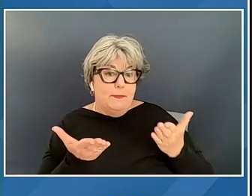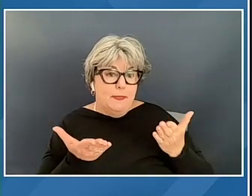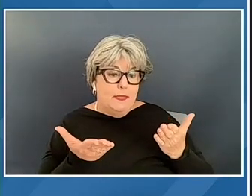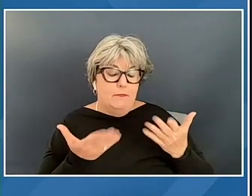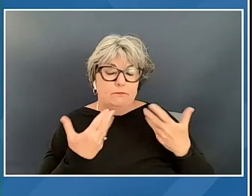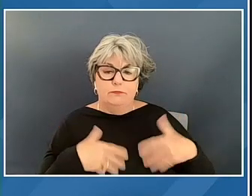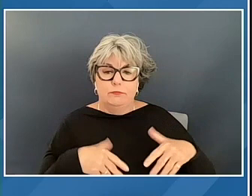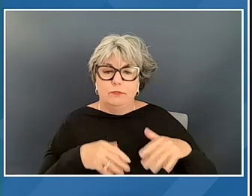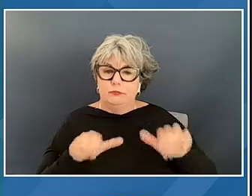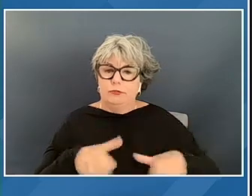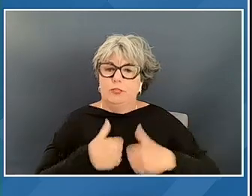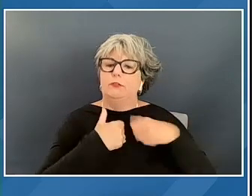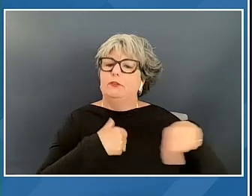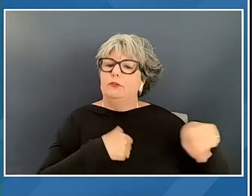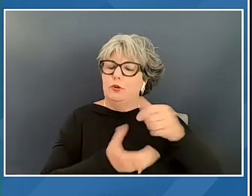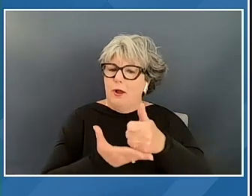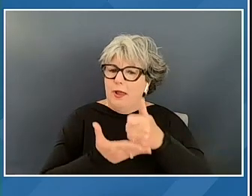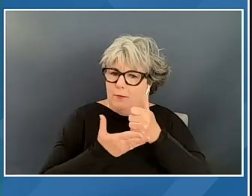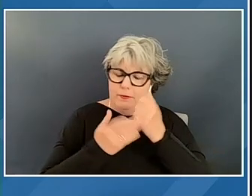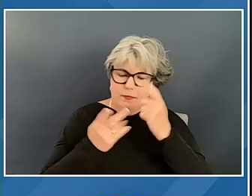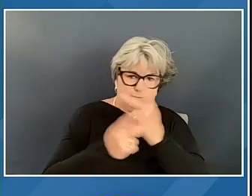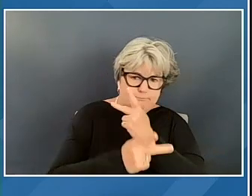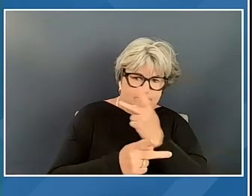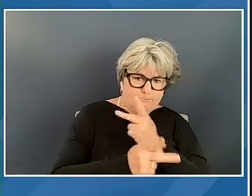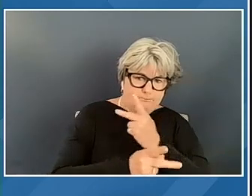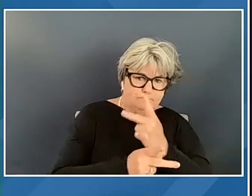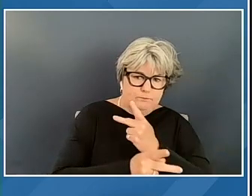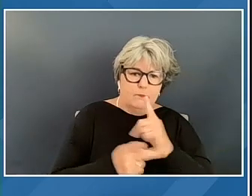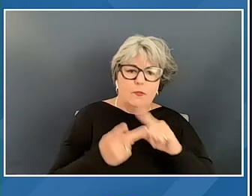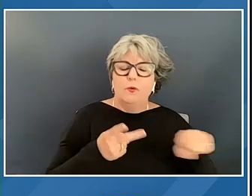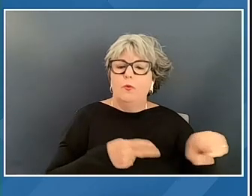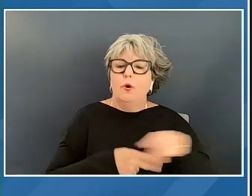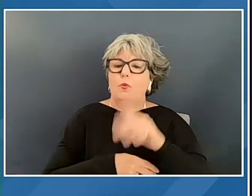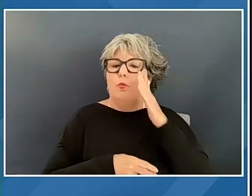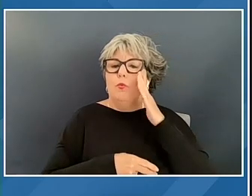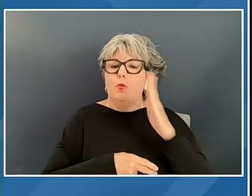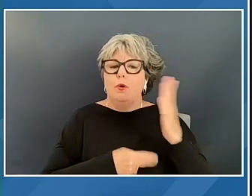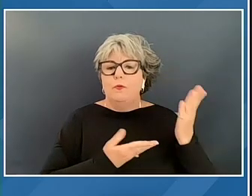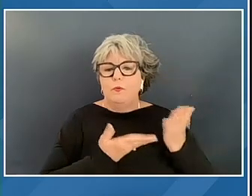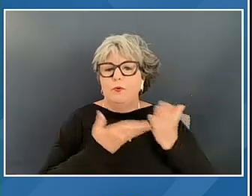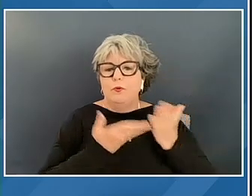are helping us frame what we're going to bring to the table for the second round of